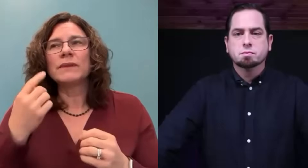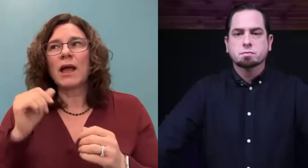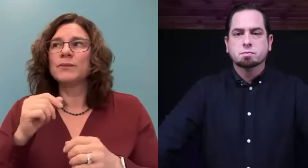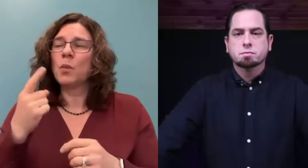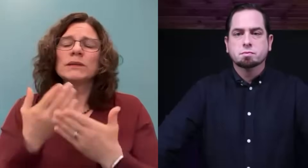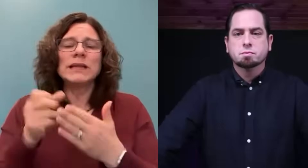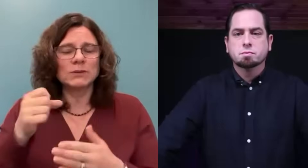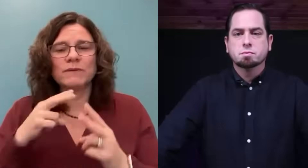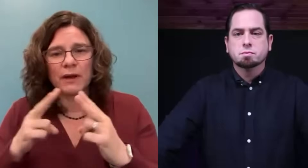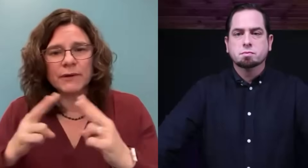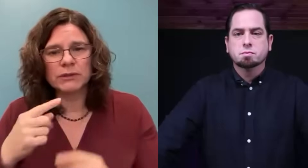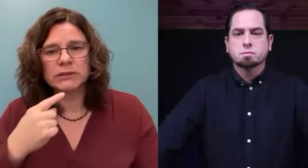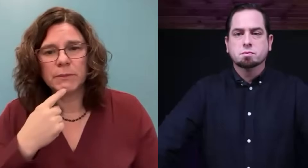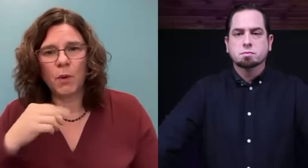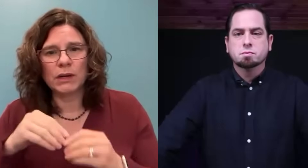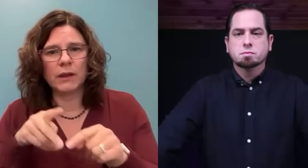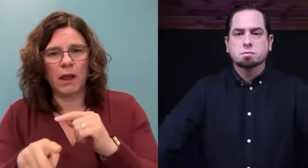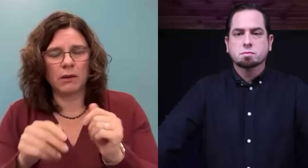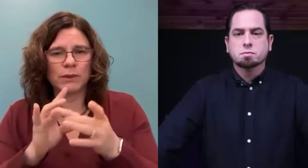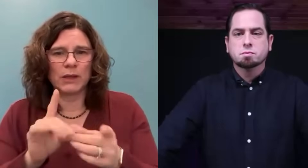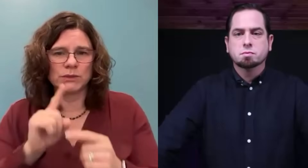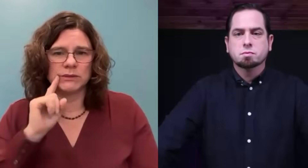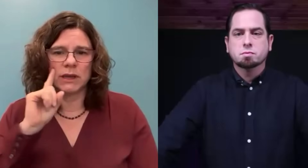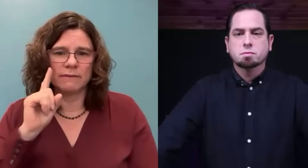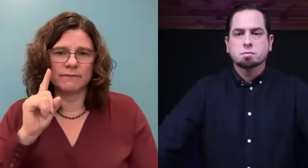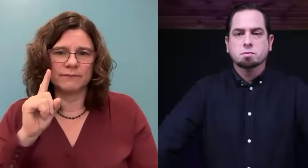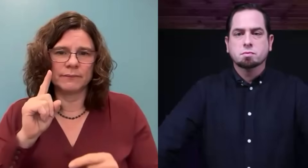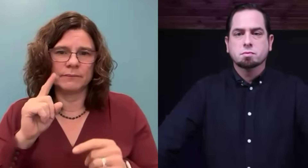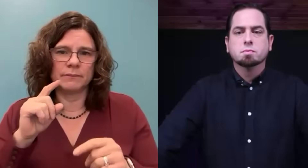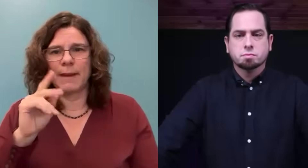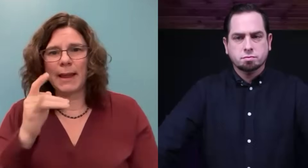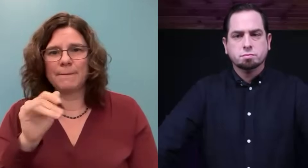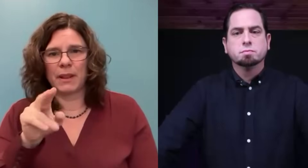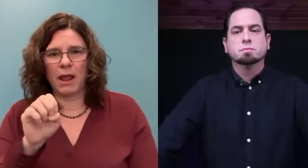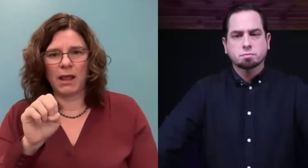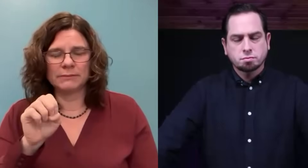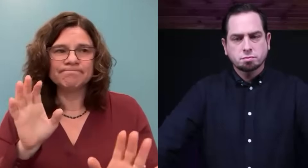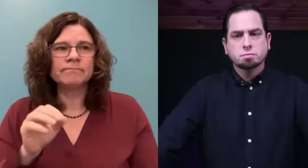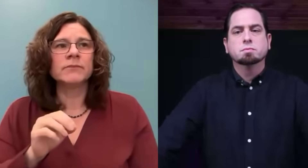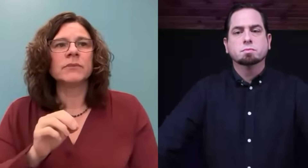Yes, we are very disappointed with the cuts to the Deaf (Scientist) Pipeline.